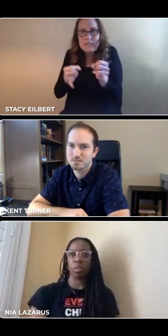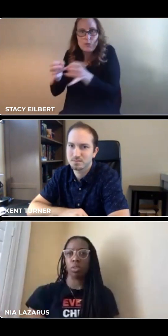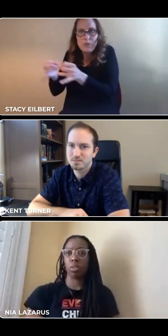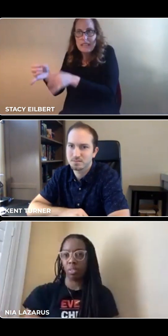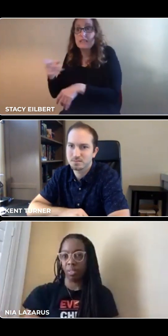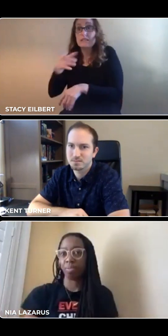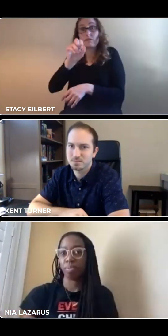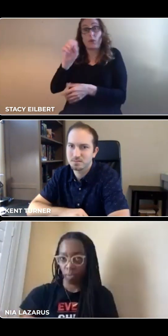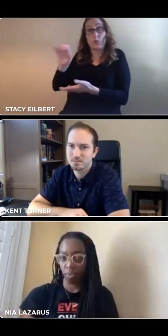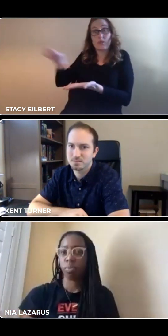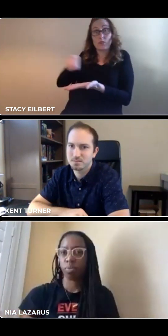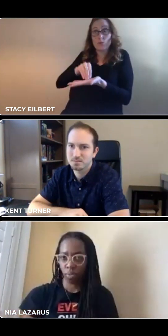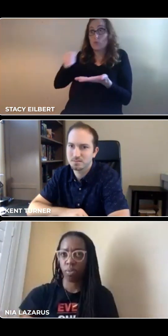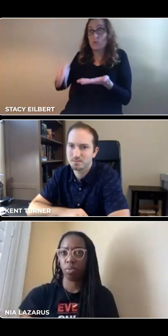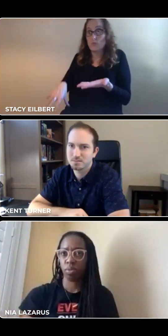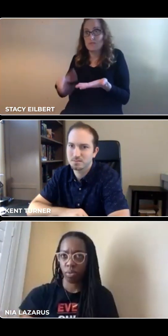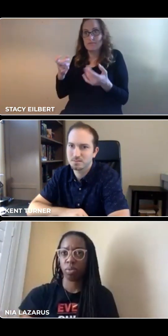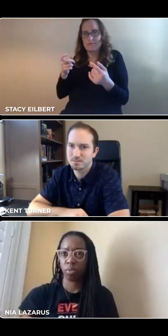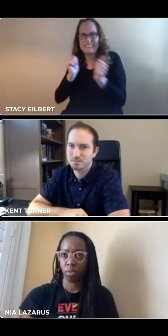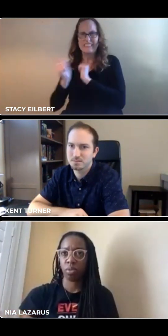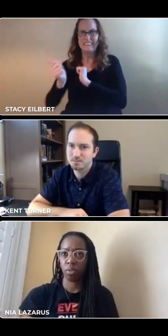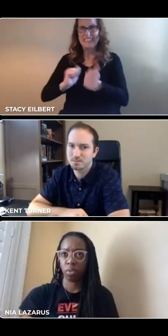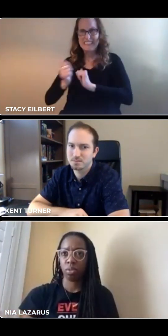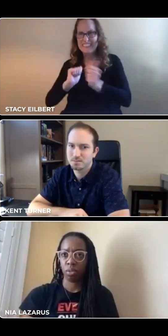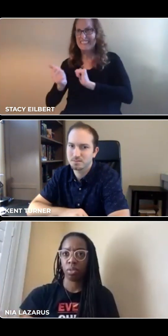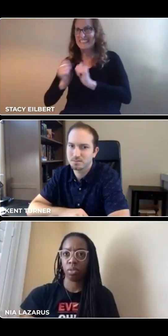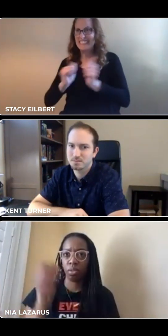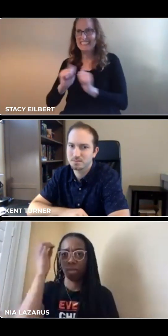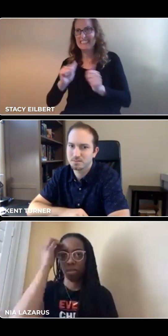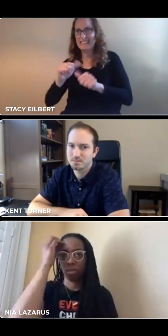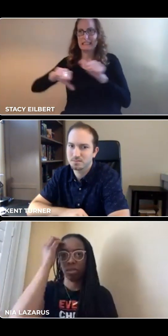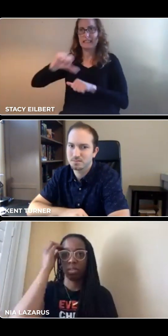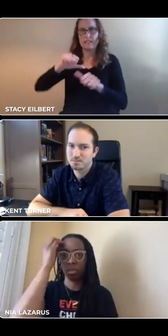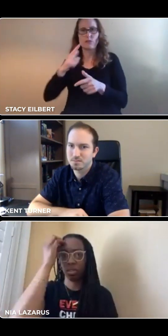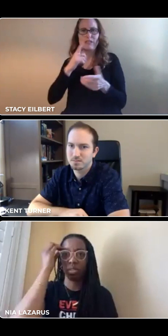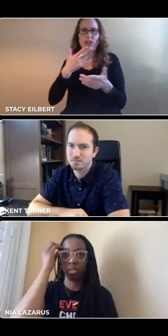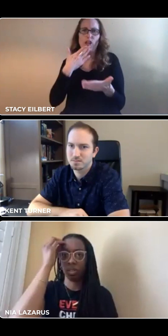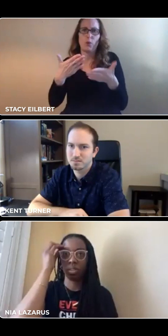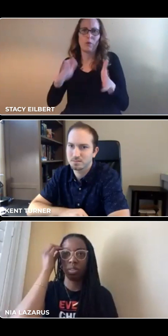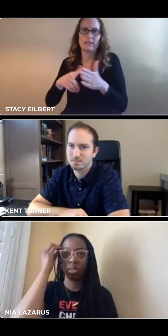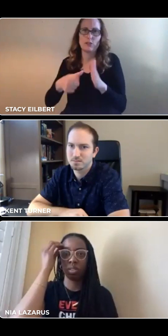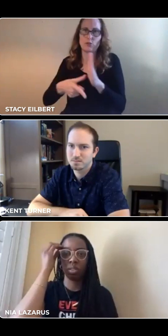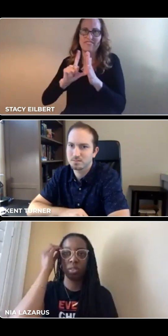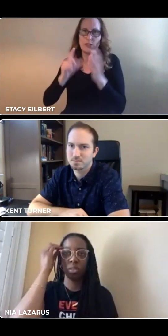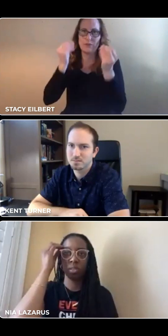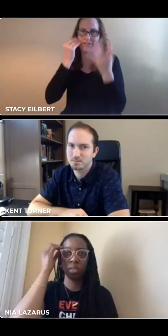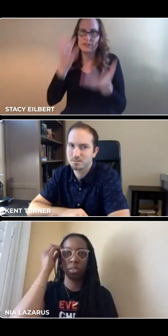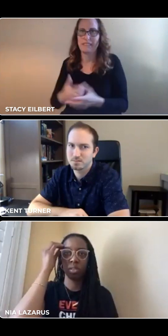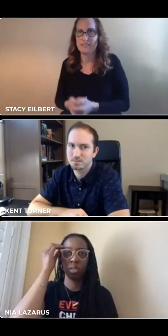videos to it individually, so that students can play with one another. That's a really